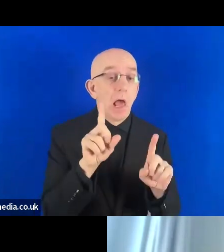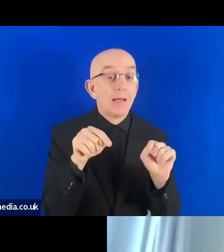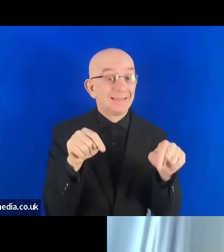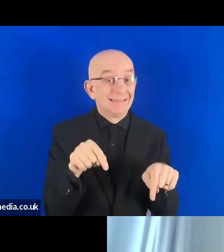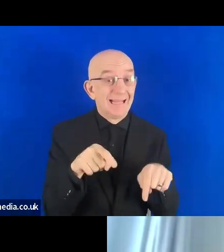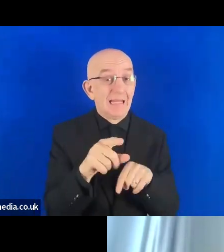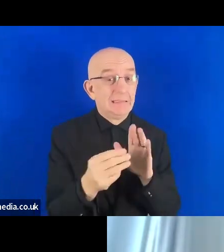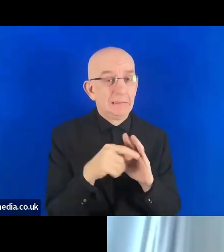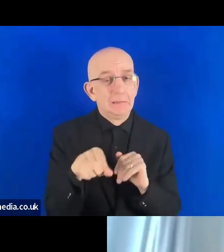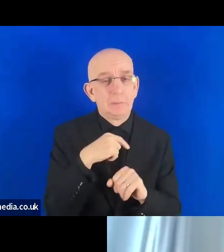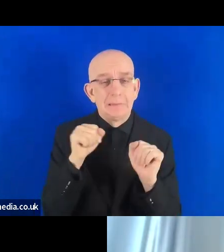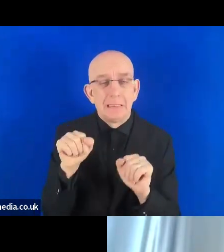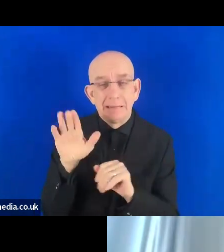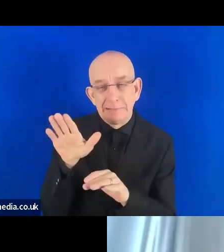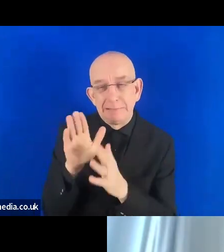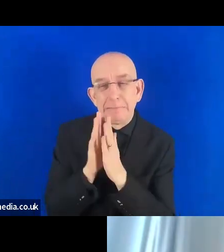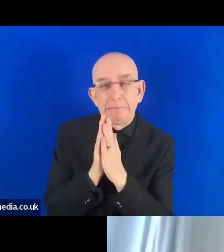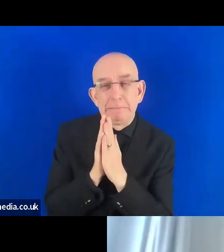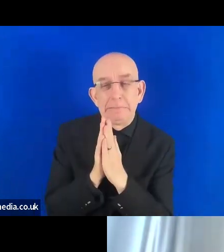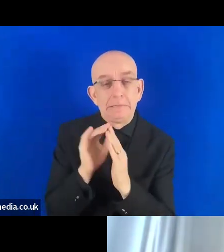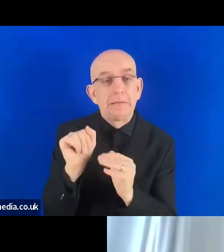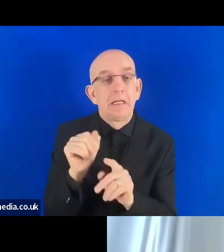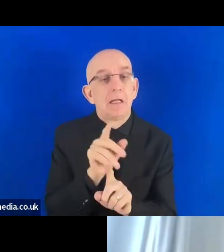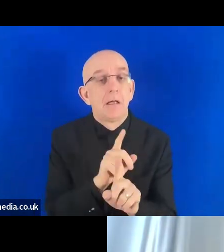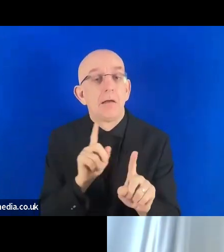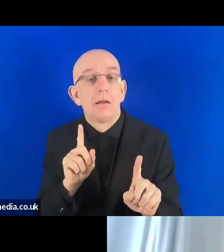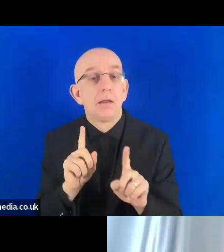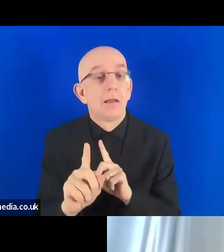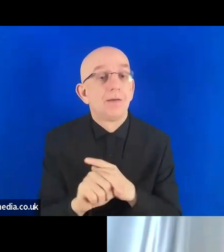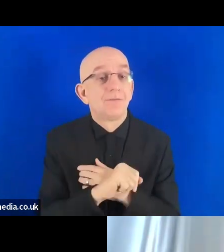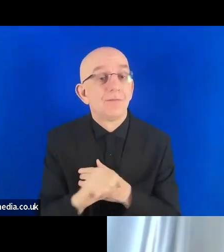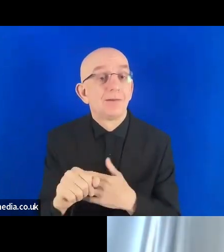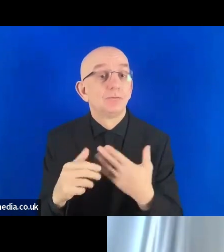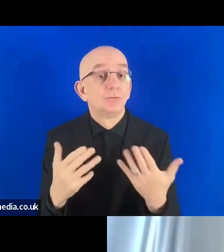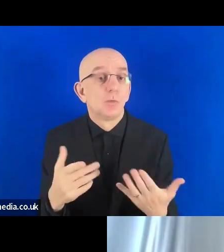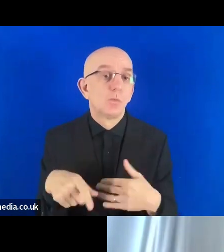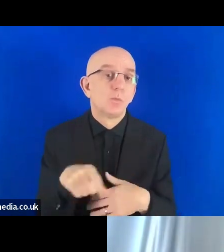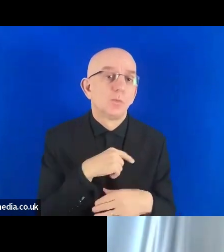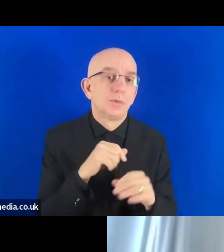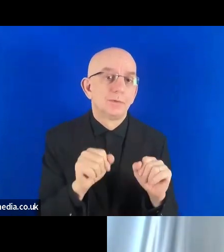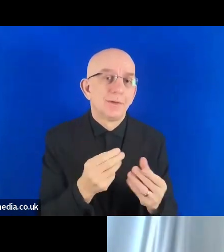Wonderful. Thank I'm just jumping in as the timekeeper as well.